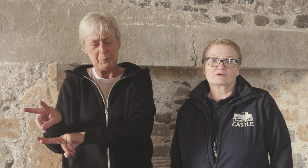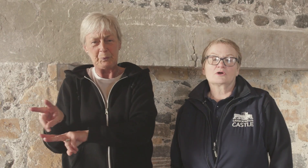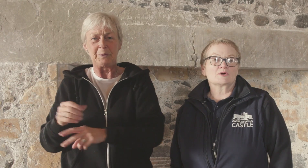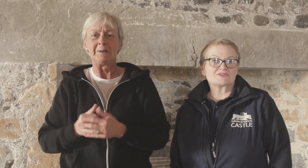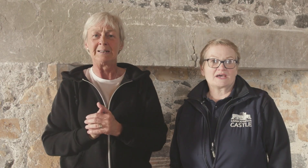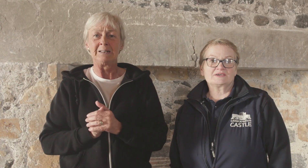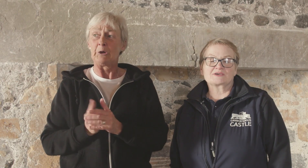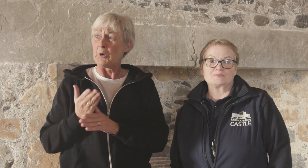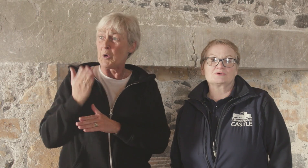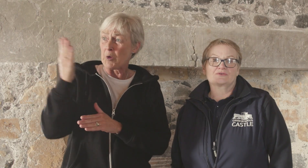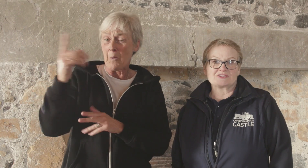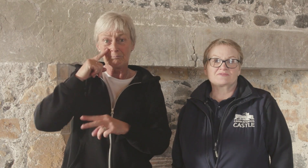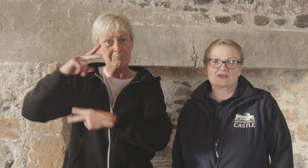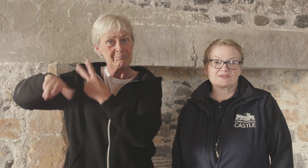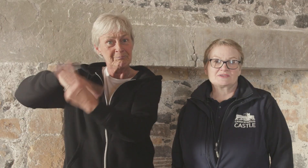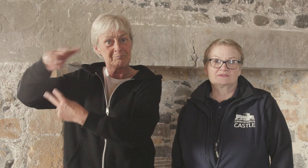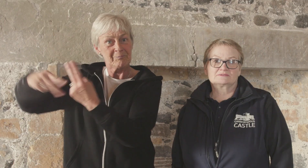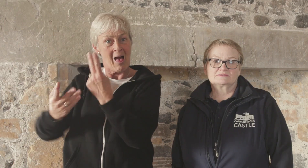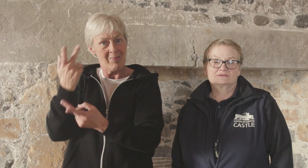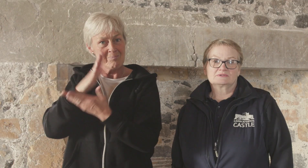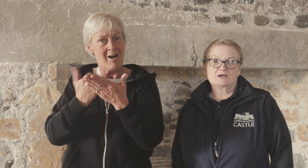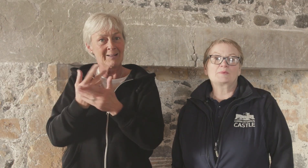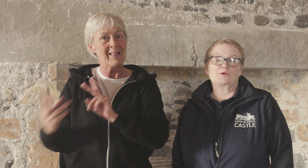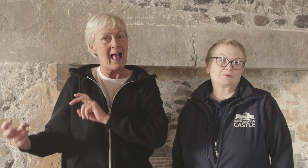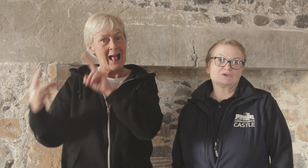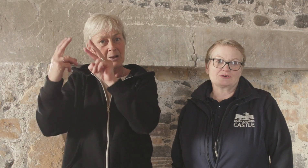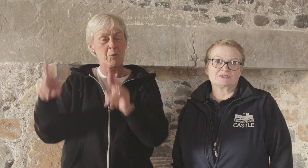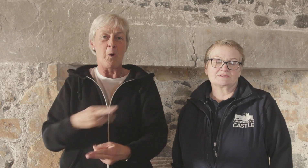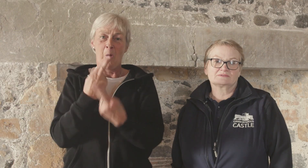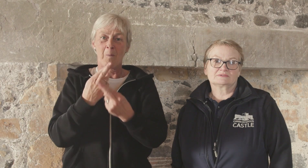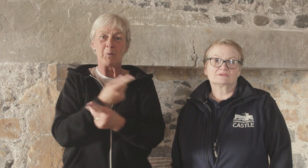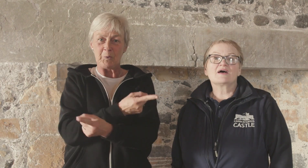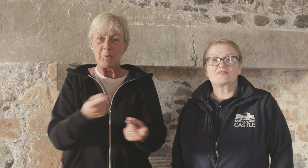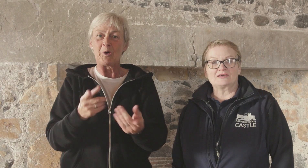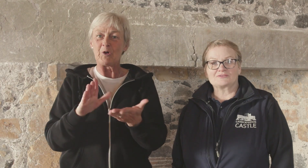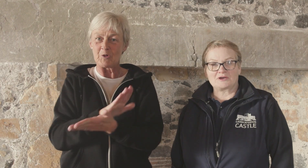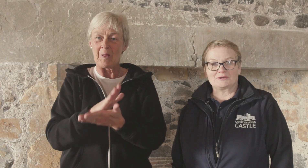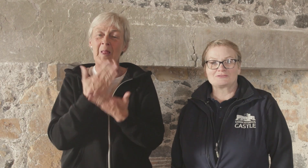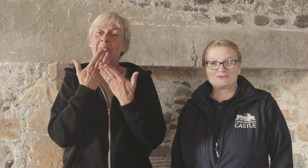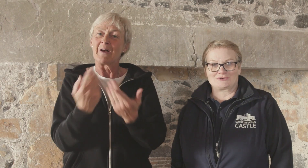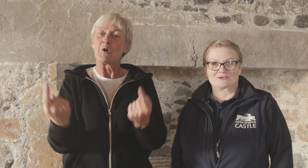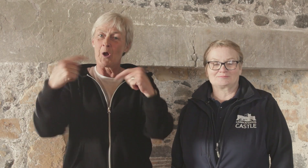Go outside and explore the rest of the castle and we hope you enjoy it. Thank you for coming on the tour.